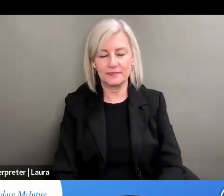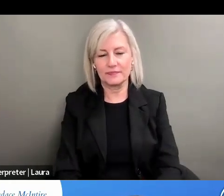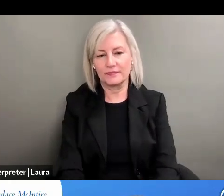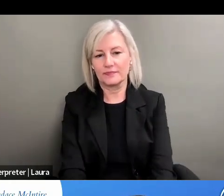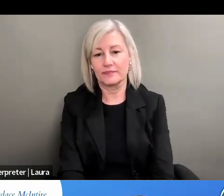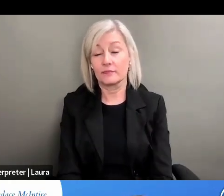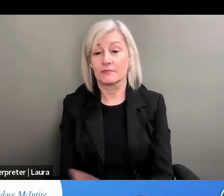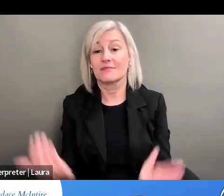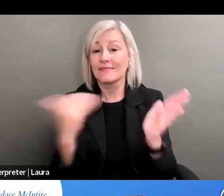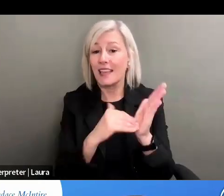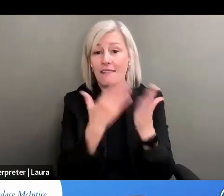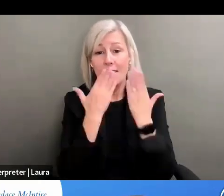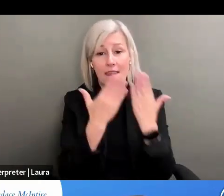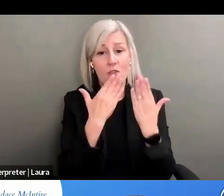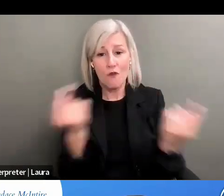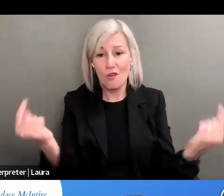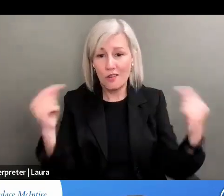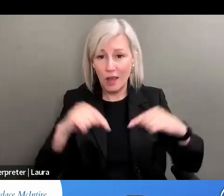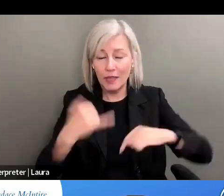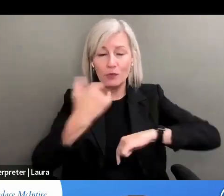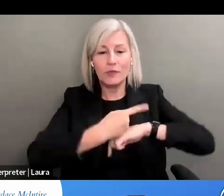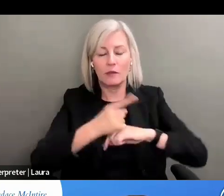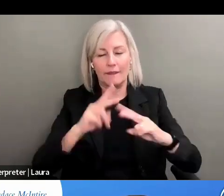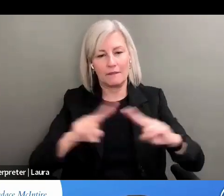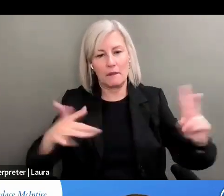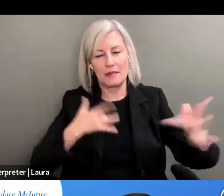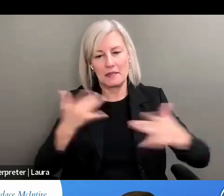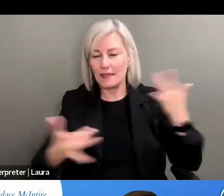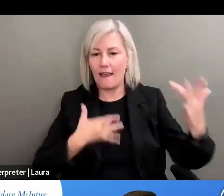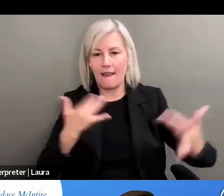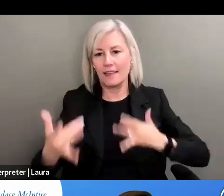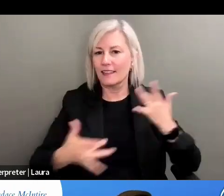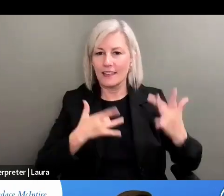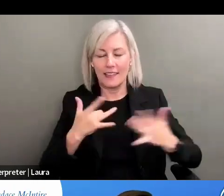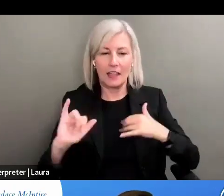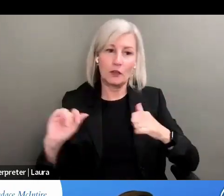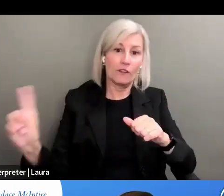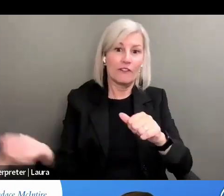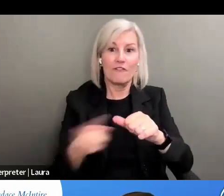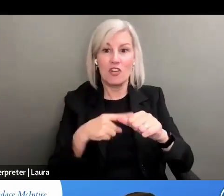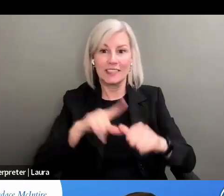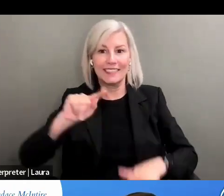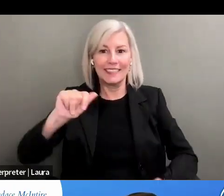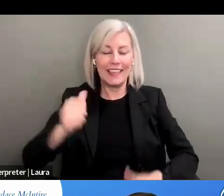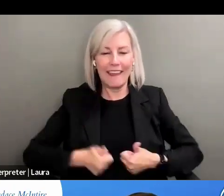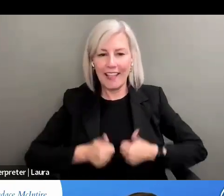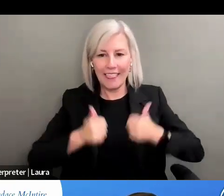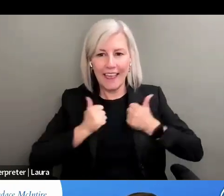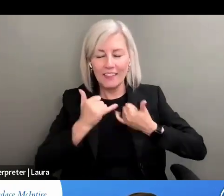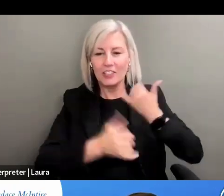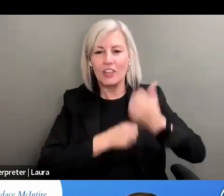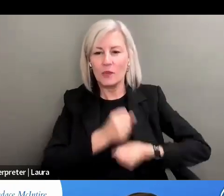Again, thank you all for joining us today. We're so excited to that this was our first TA-Live! of the year and we kicked it off with a bang!